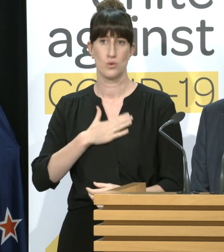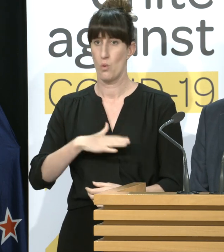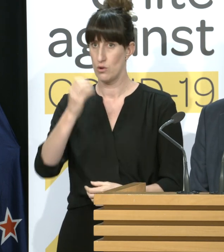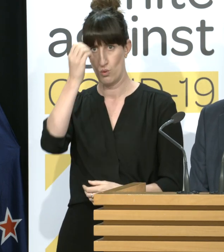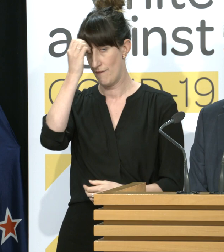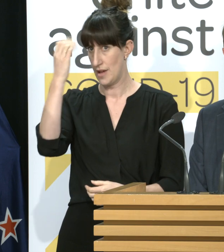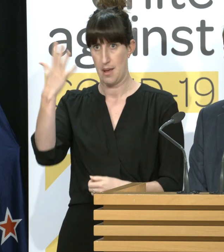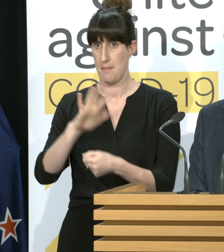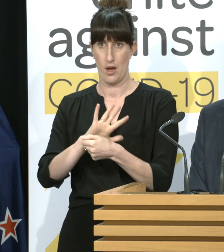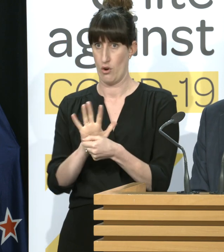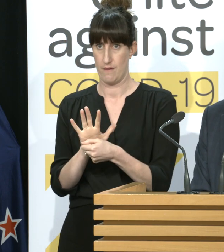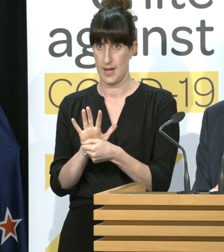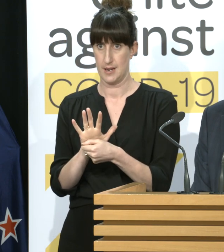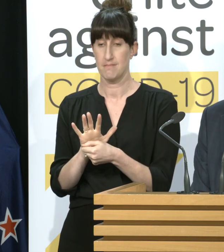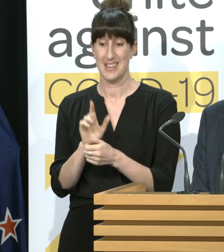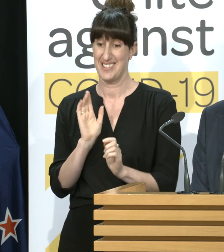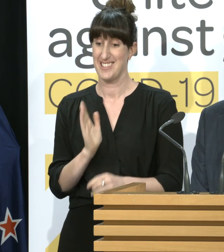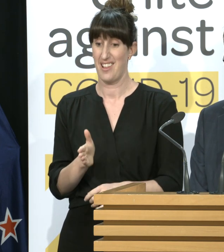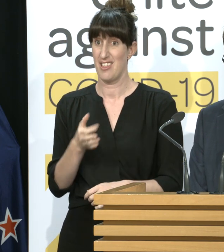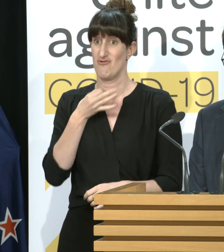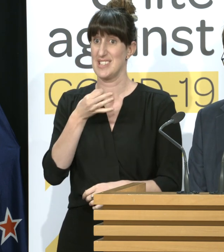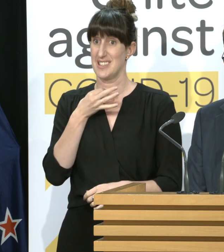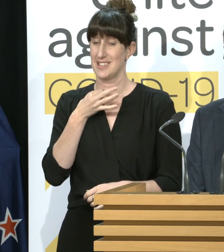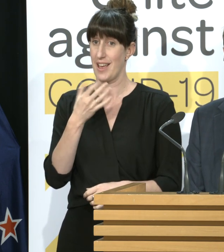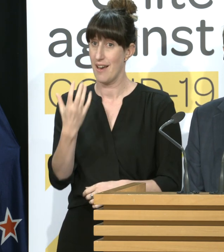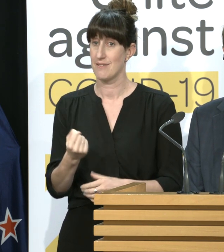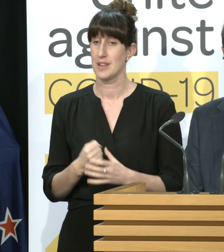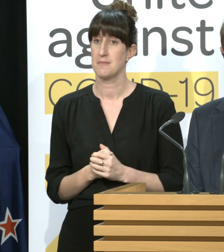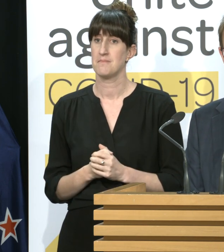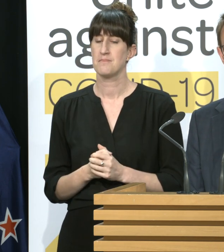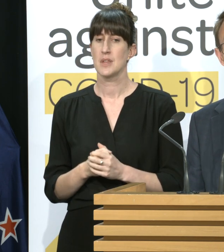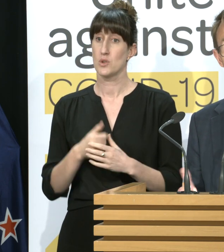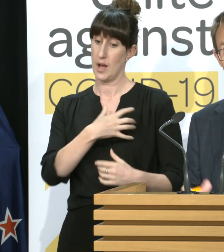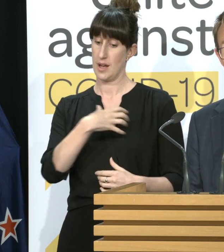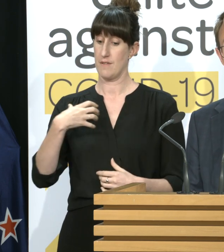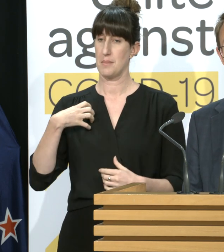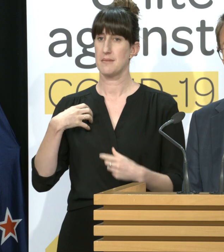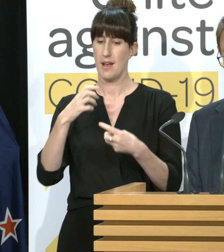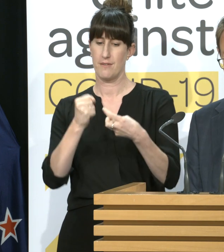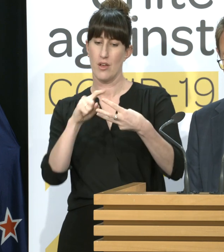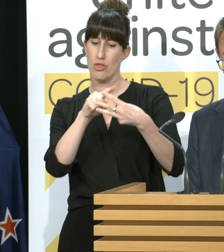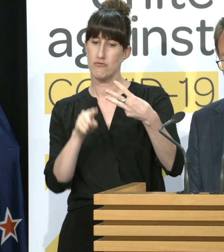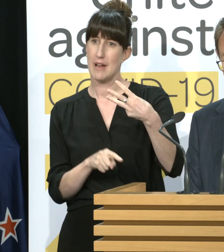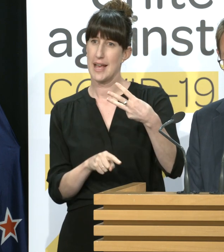We have undertaken across government extensive research and planning for three broad scenarios that could eventuate over the summer months.